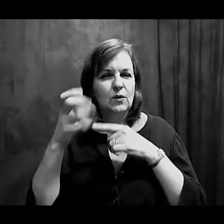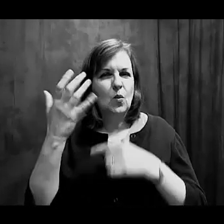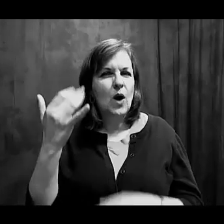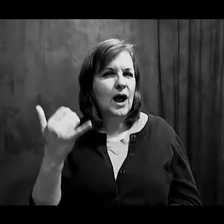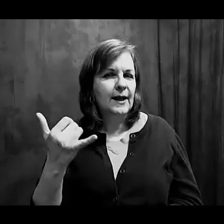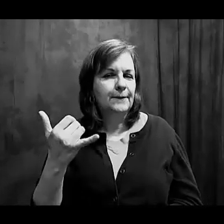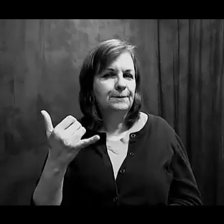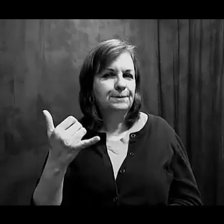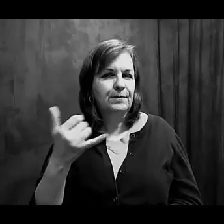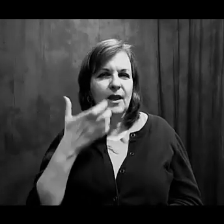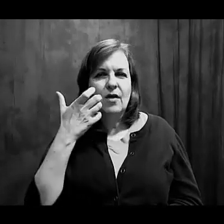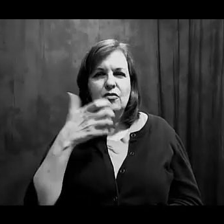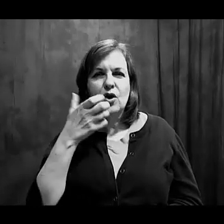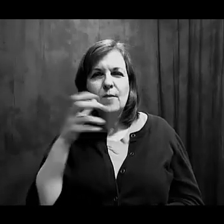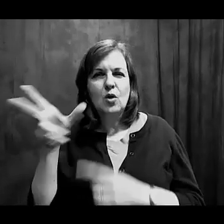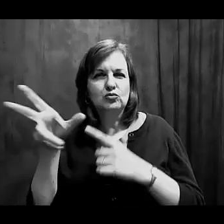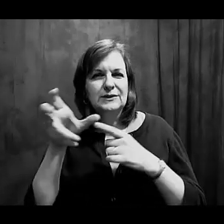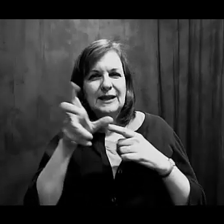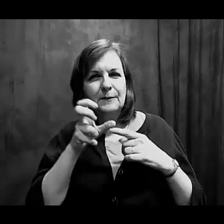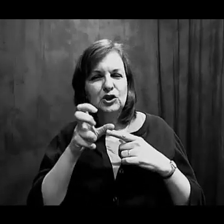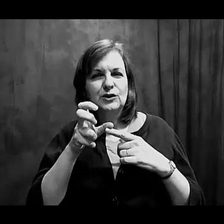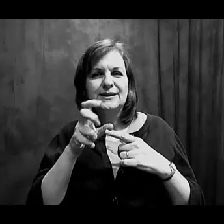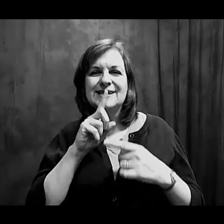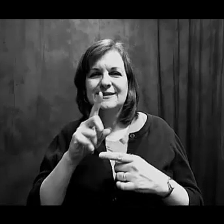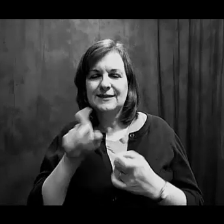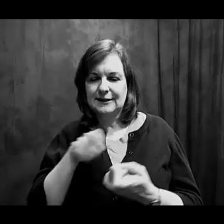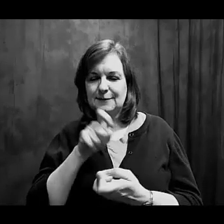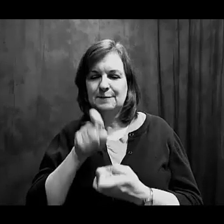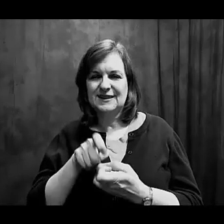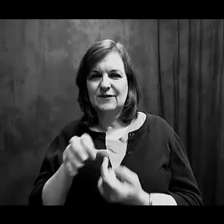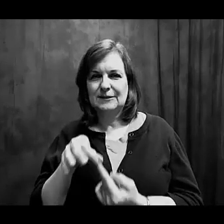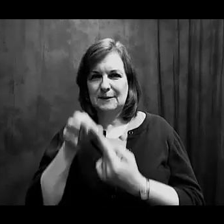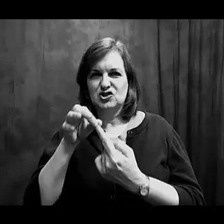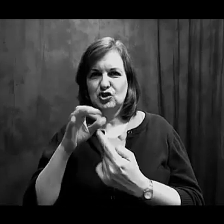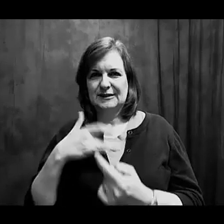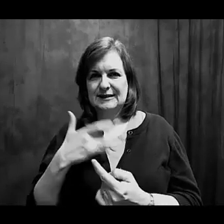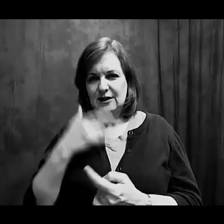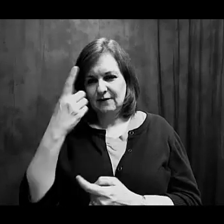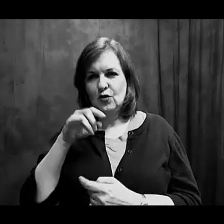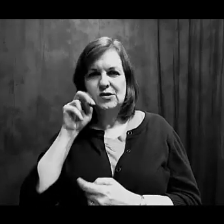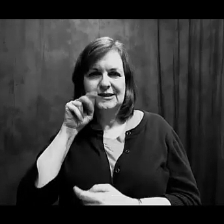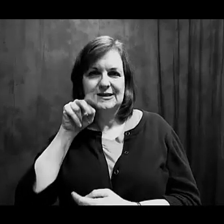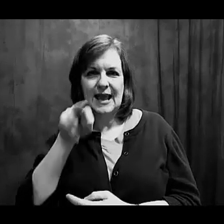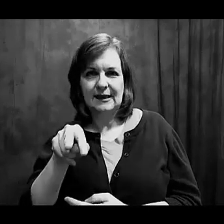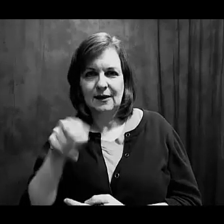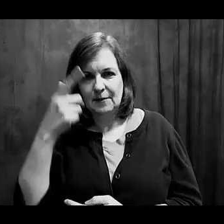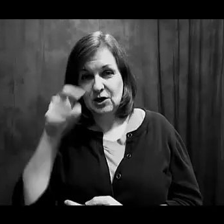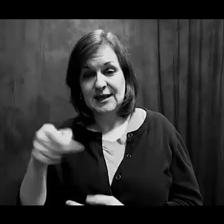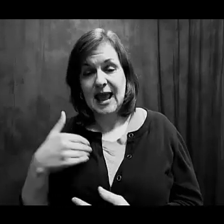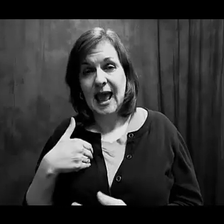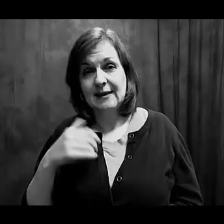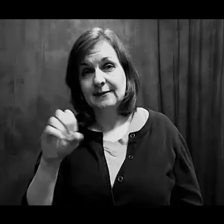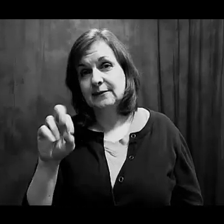thermoreceptor is actually a specific sense for the snake because he has an organ associated with it!